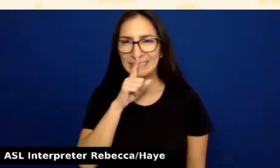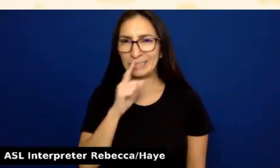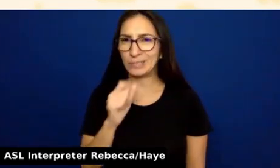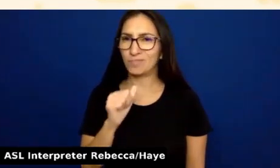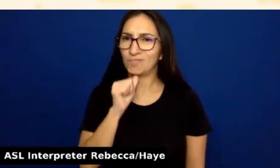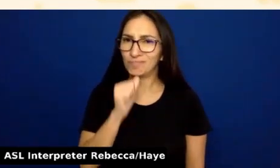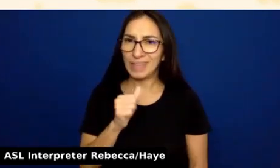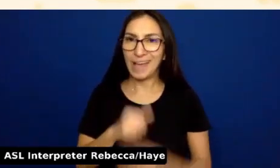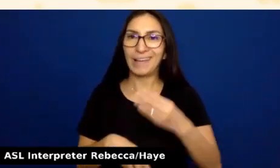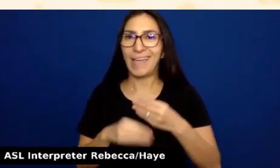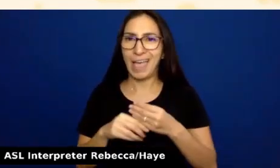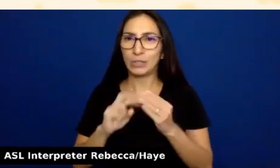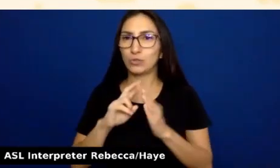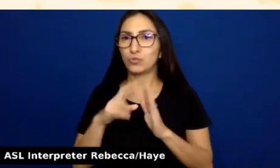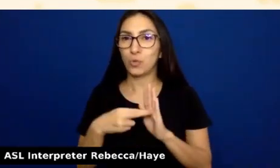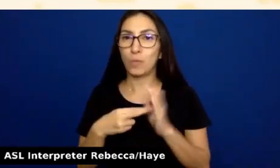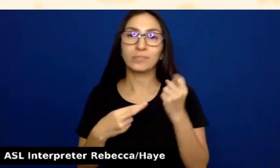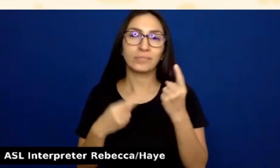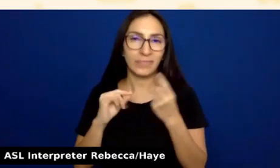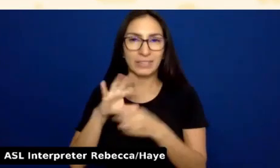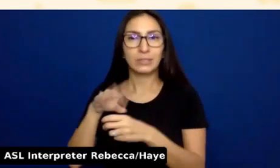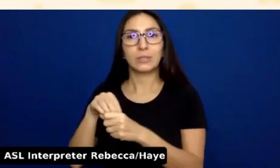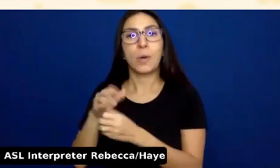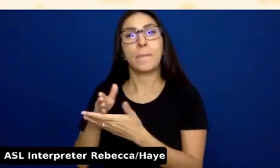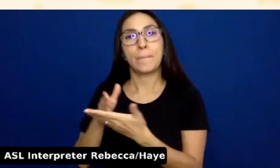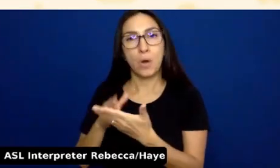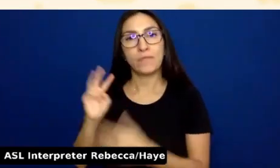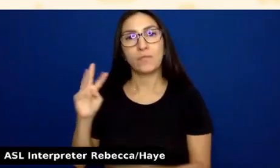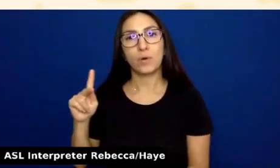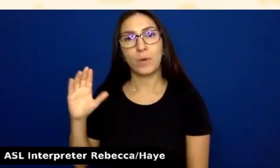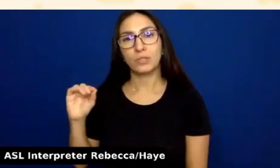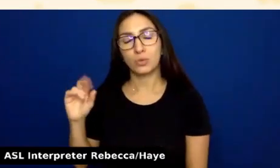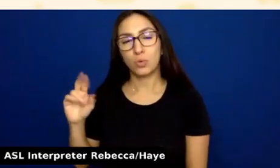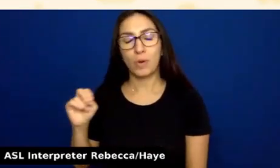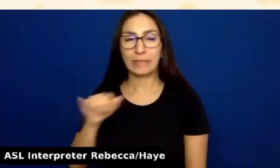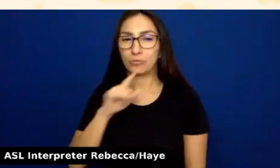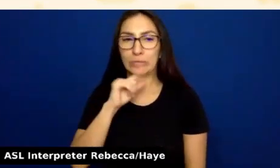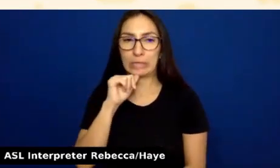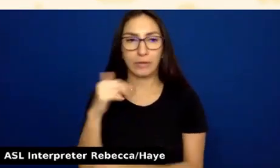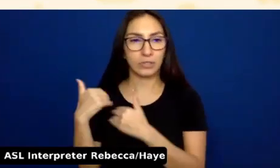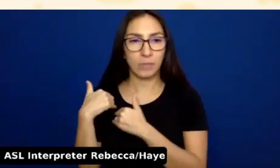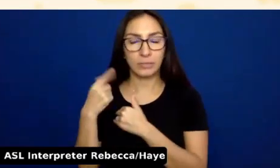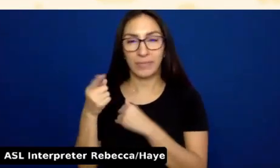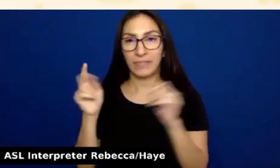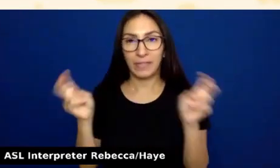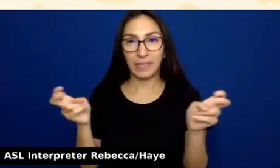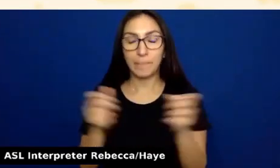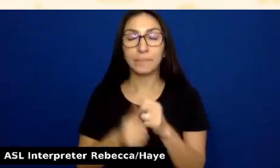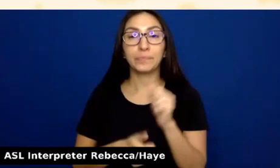But again, that is part of WordPress core and that is not really the responsibility of the theme. Most themes do not actually add their own forms.